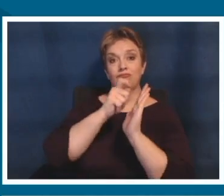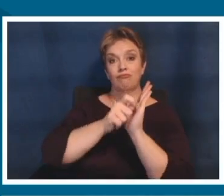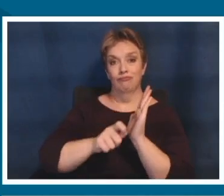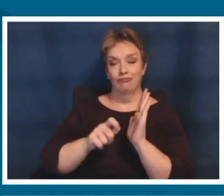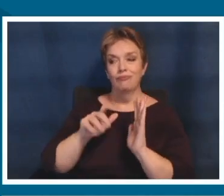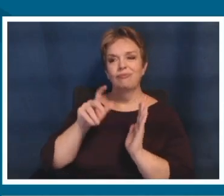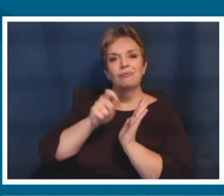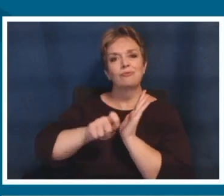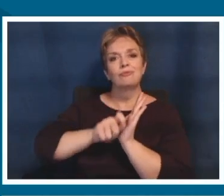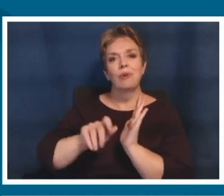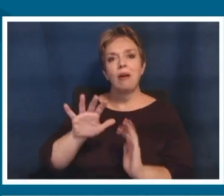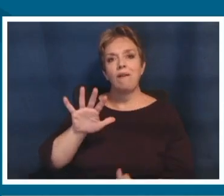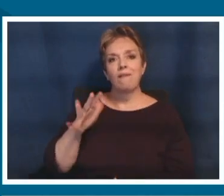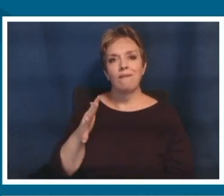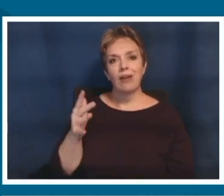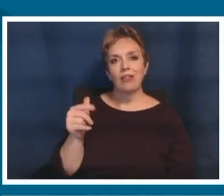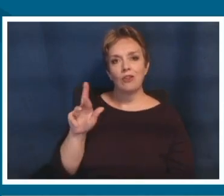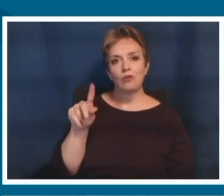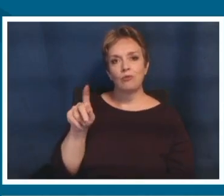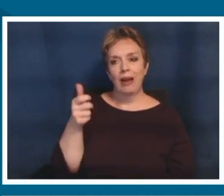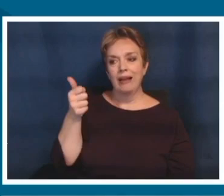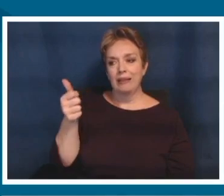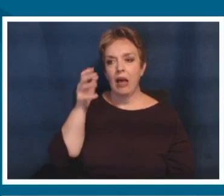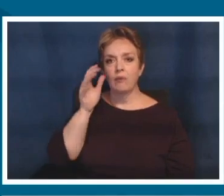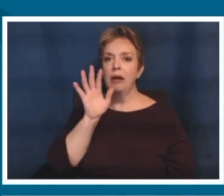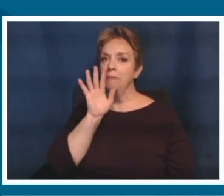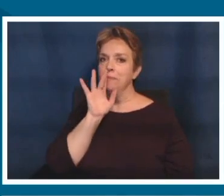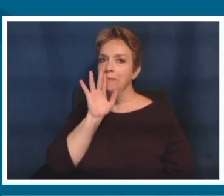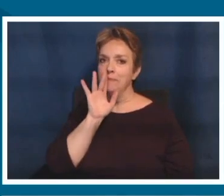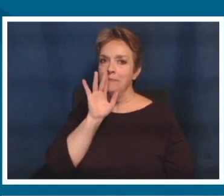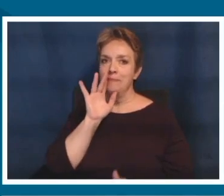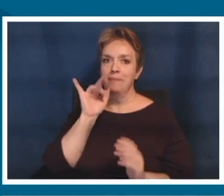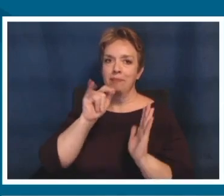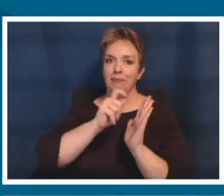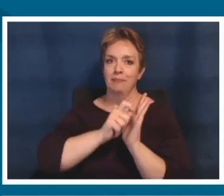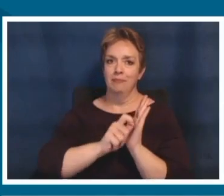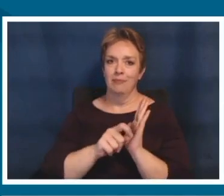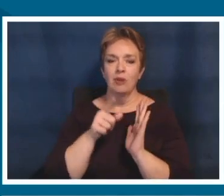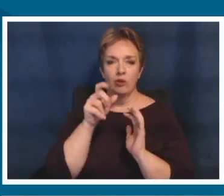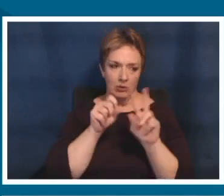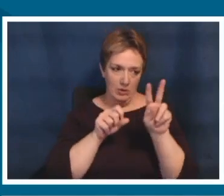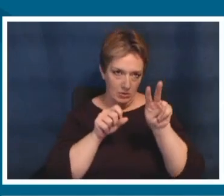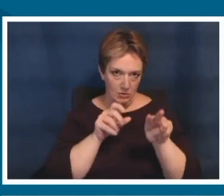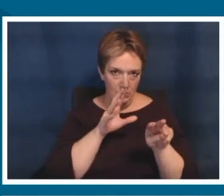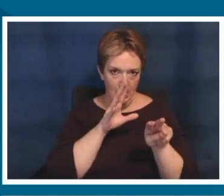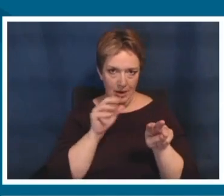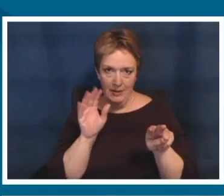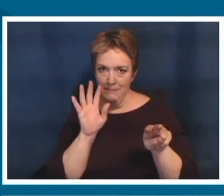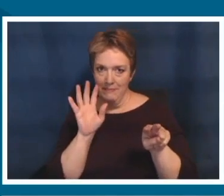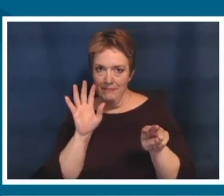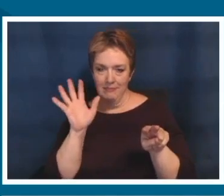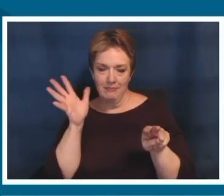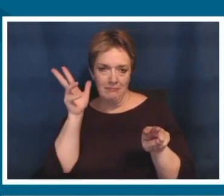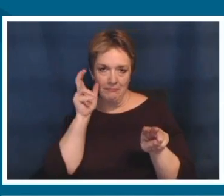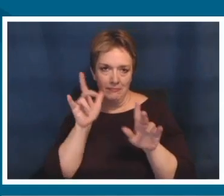and you can also read along with it and i want to make sure we've got the volume